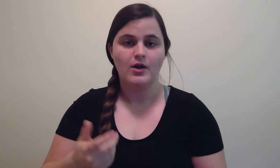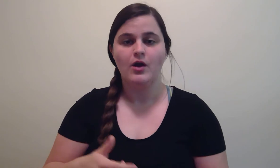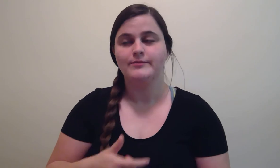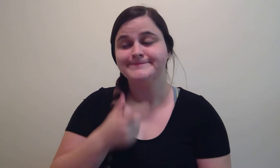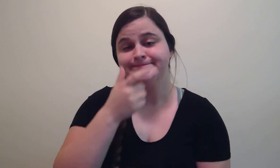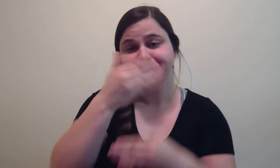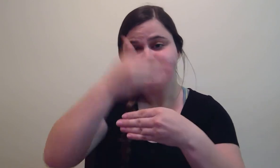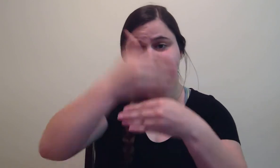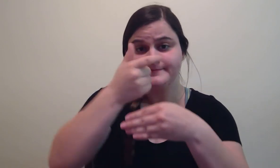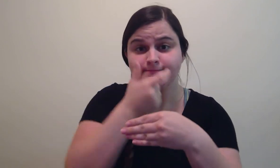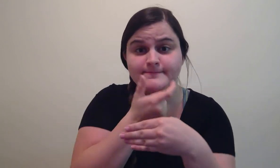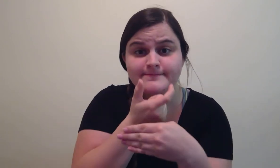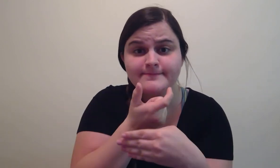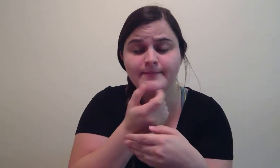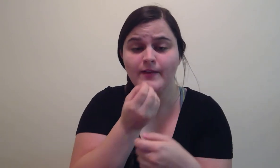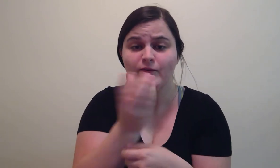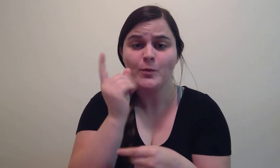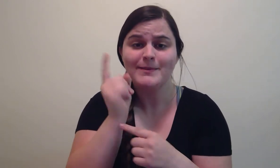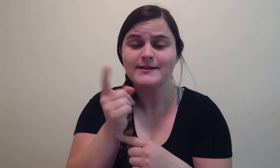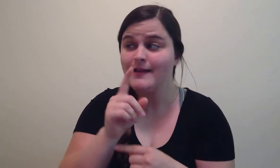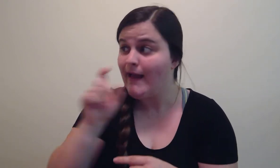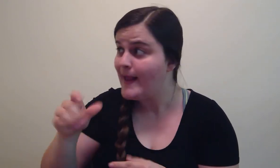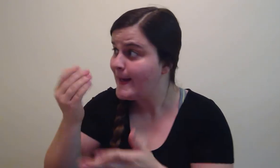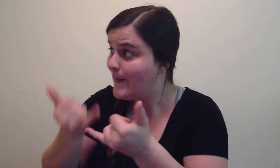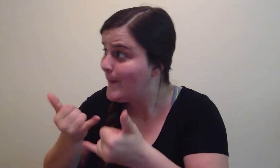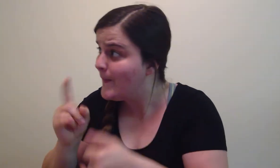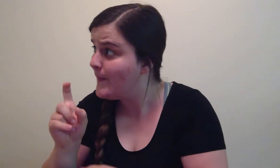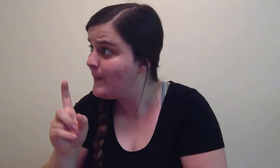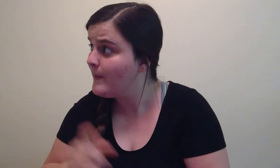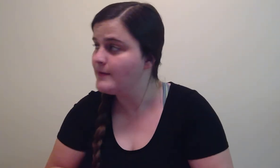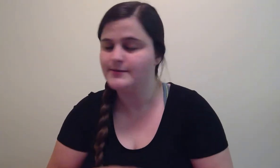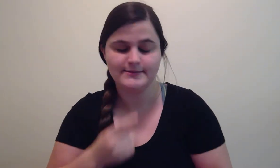So I watched from the window, and every few minutes I'd ask, "Now?" and she's say,